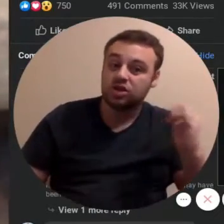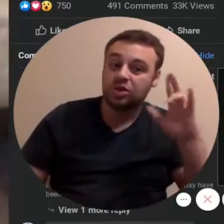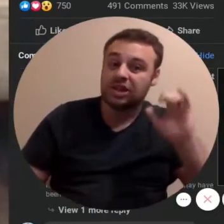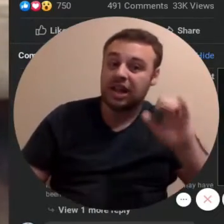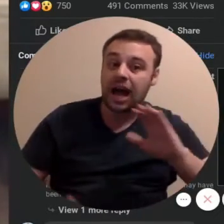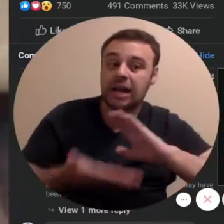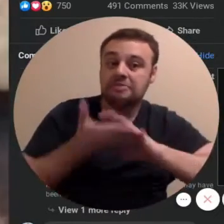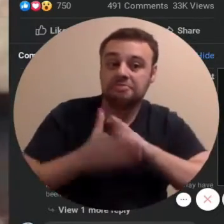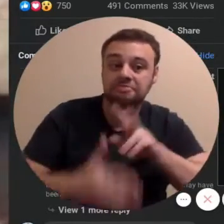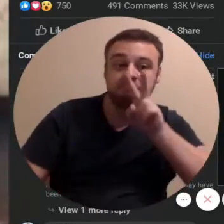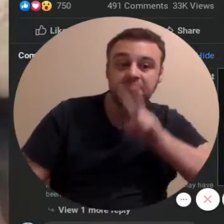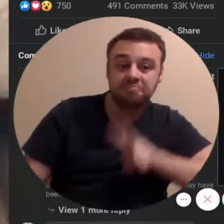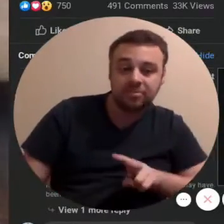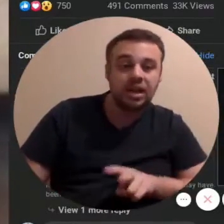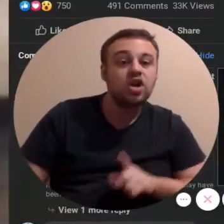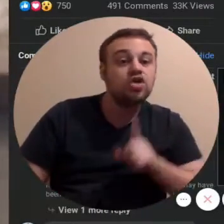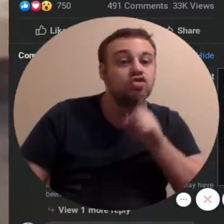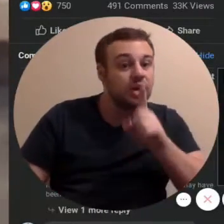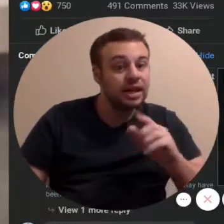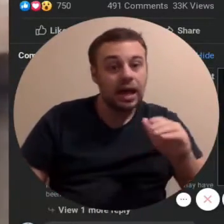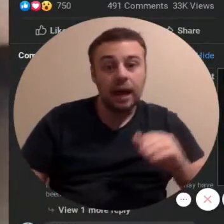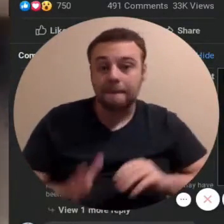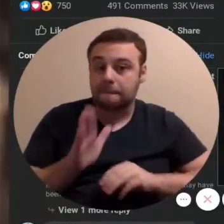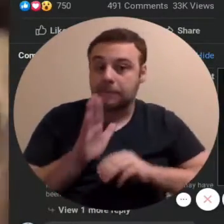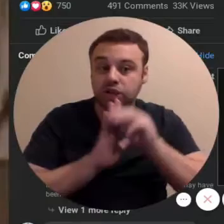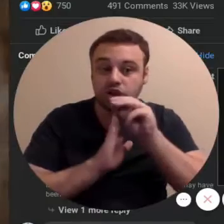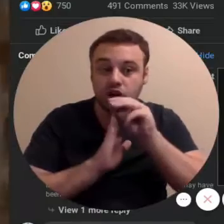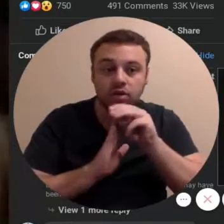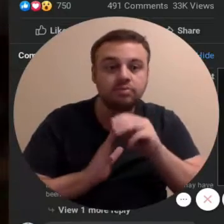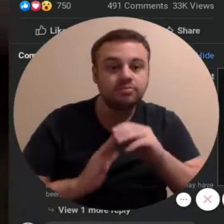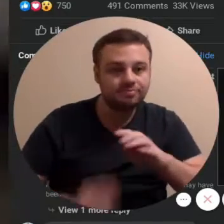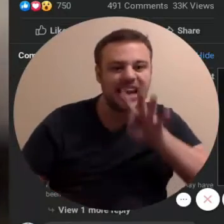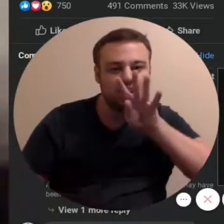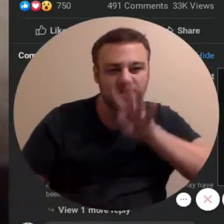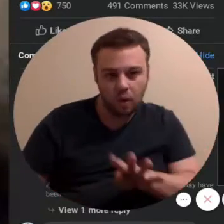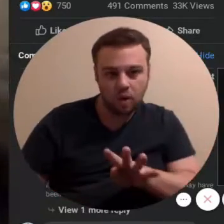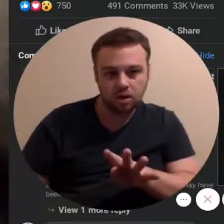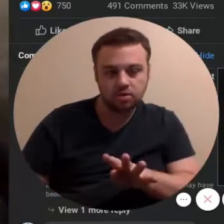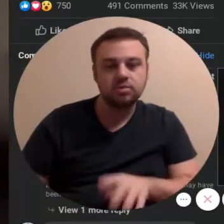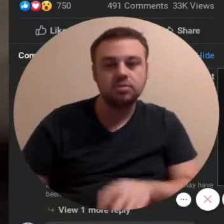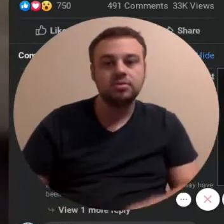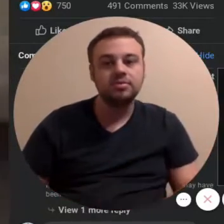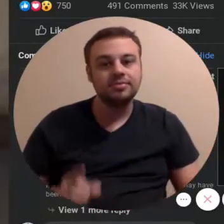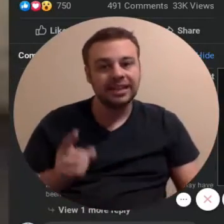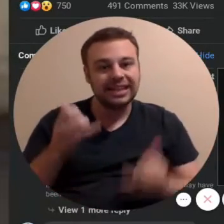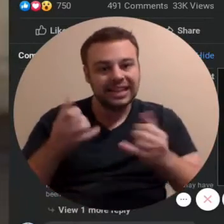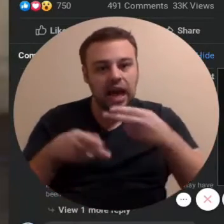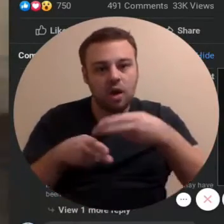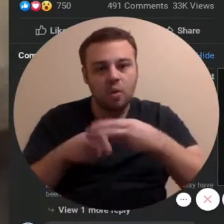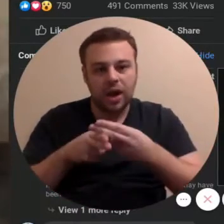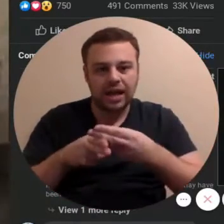Erica: Oh so he's still growing? Julie: Mm-hmm, and he weighs about 14 pounds right now, which is average for a sloth.